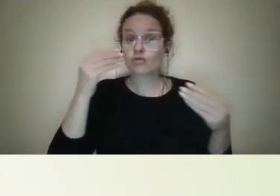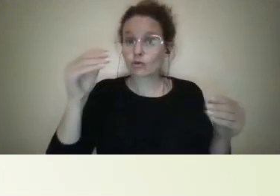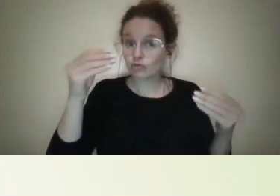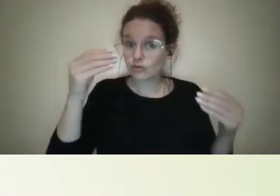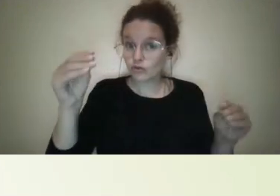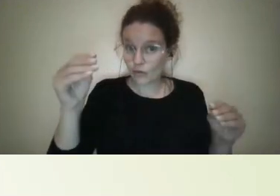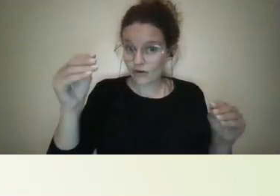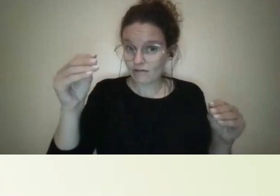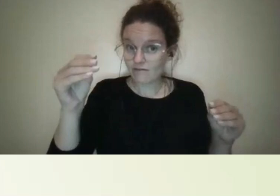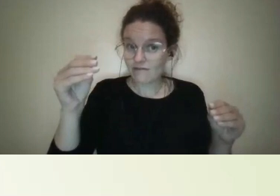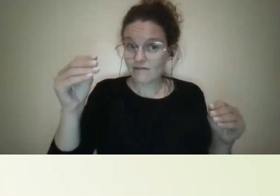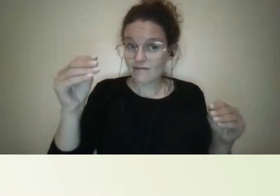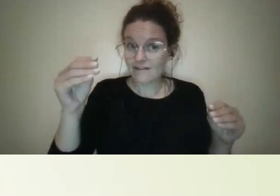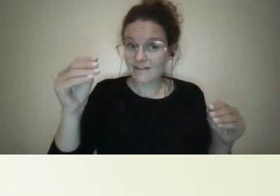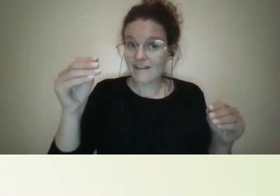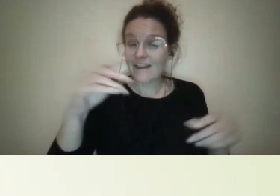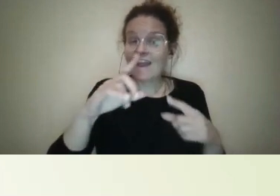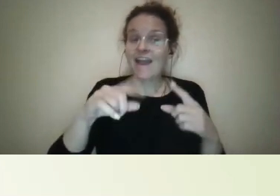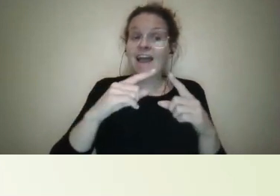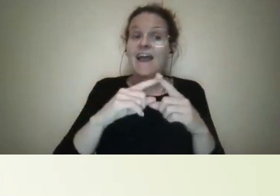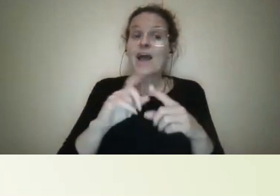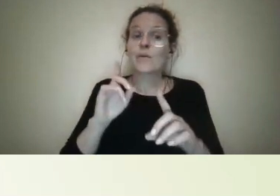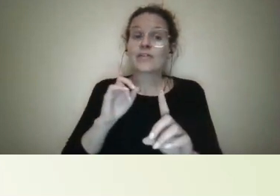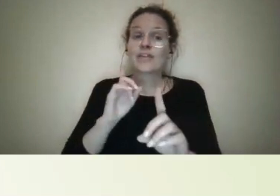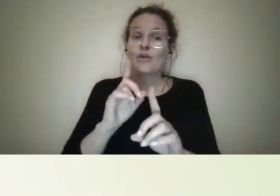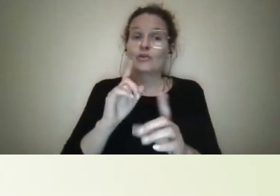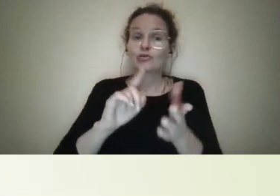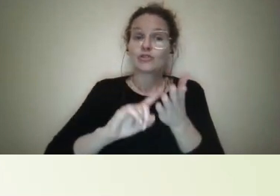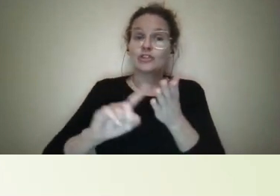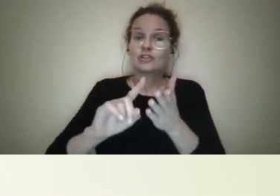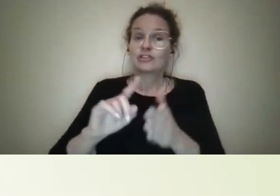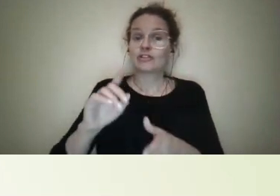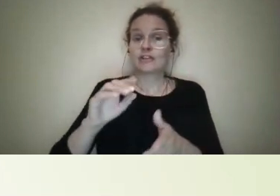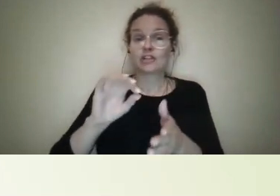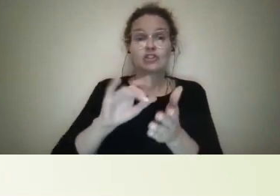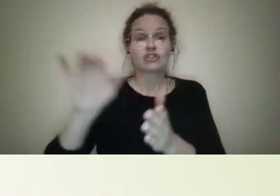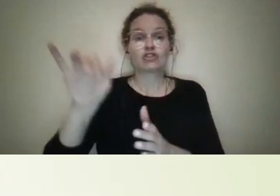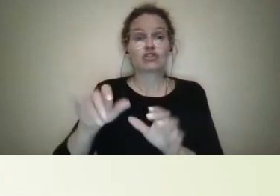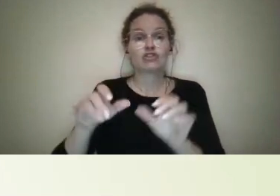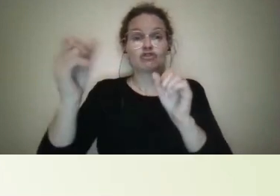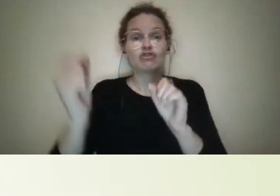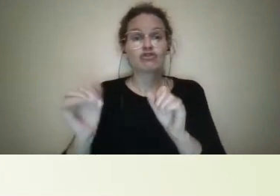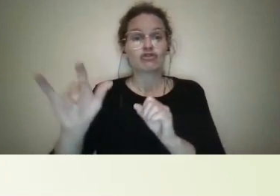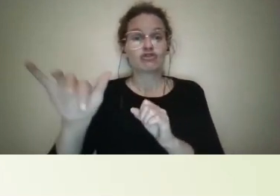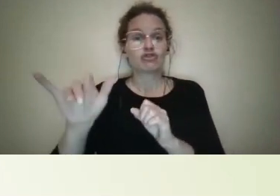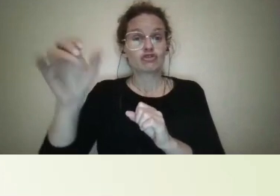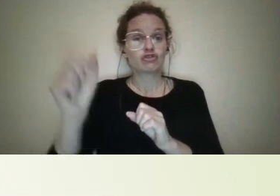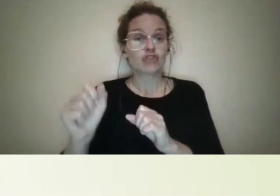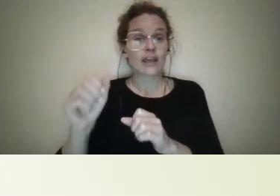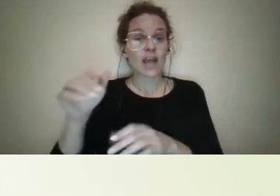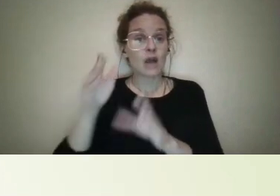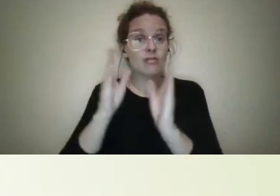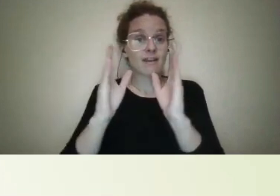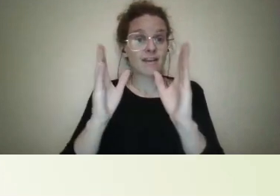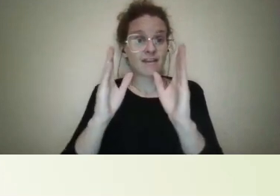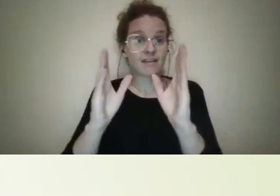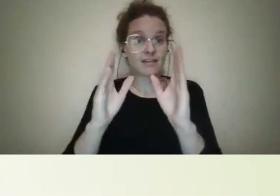reminded when they walk up to the checkout lane. Now, we could do that and then the kid sees that